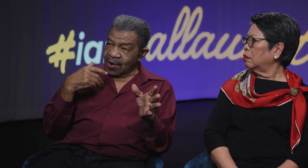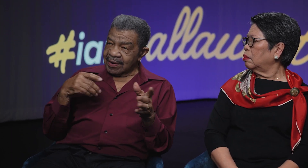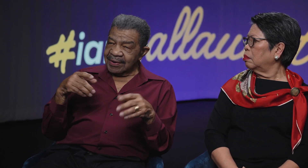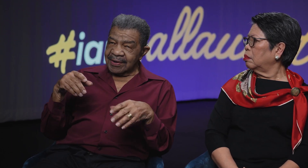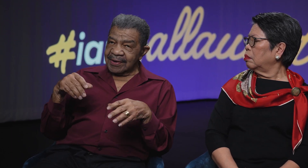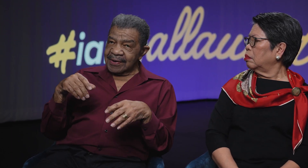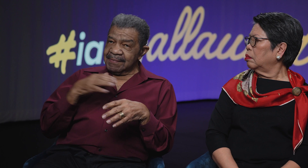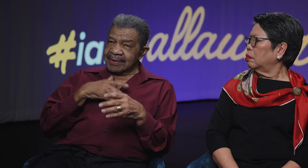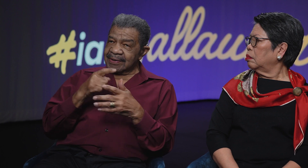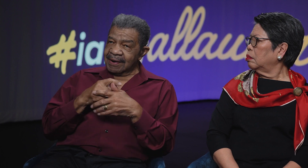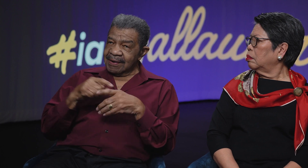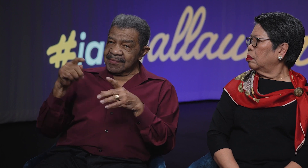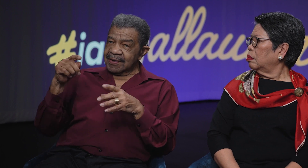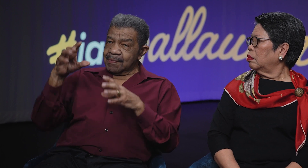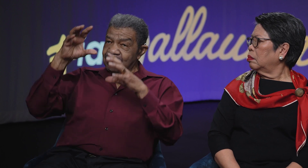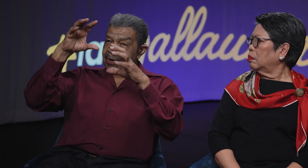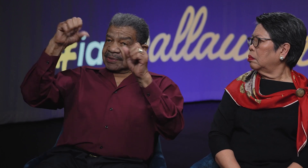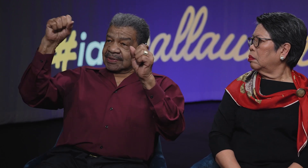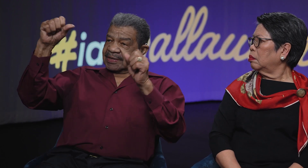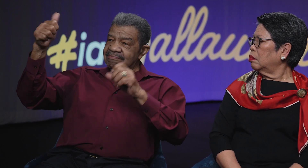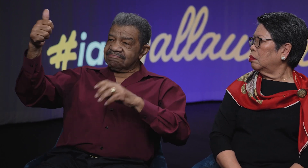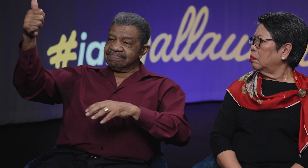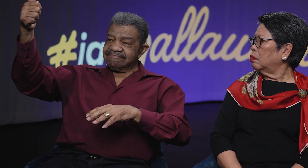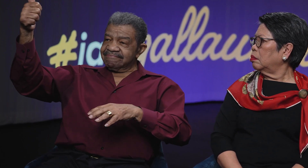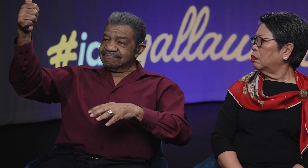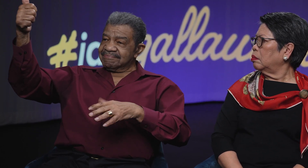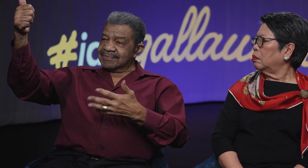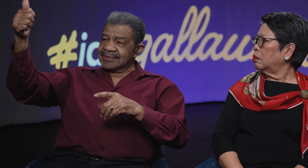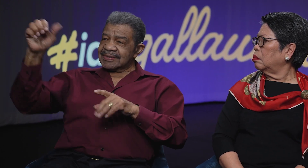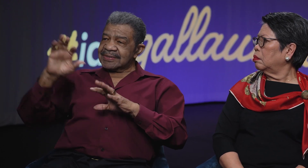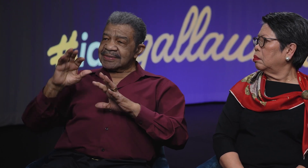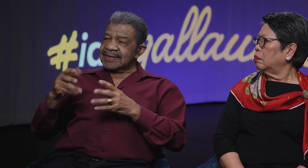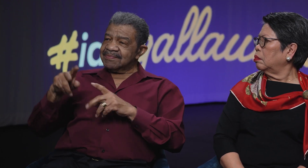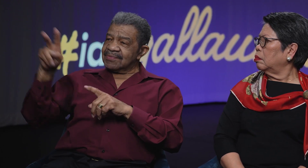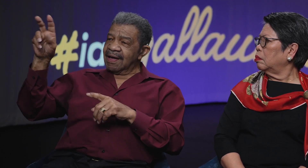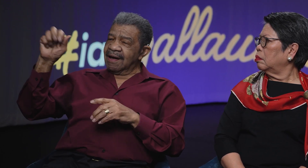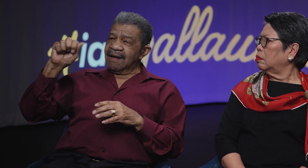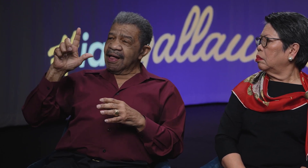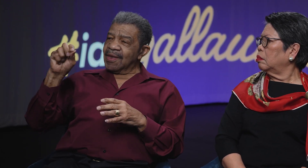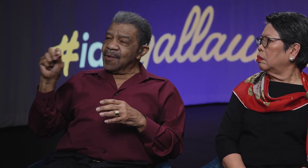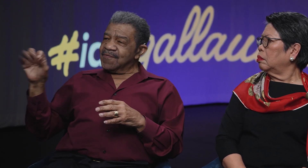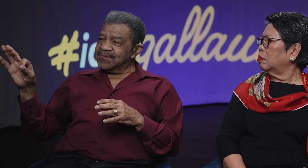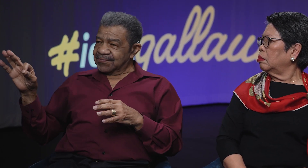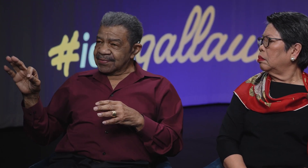During my time before, the president was very removed and seemed aloof.